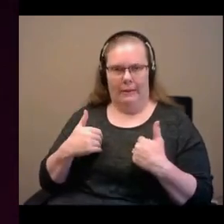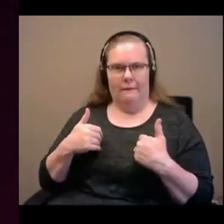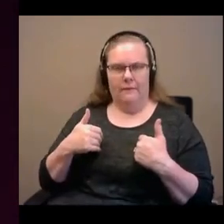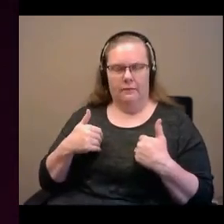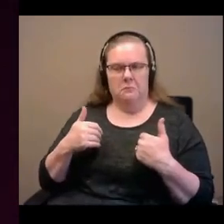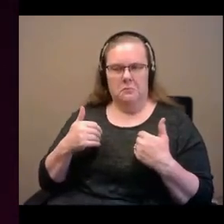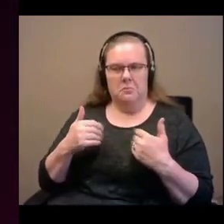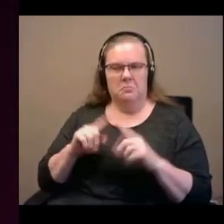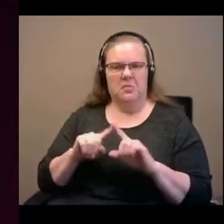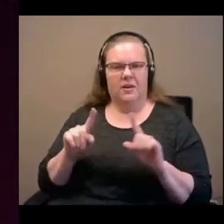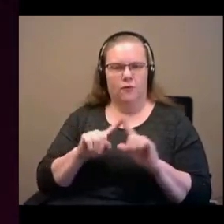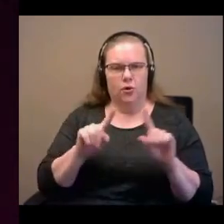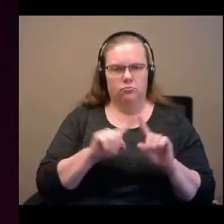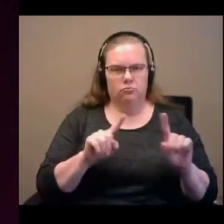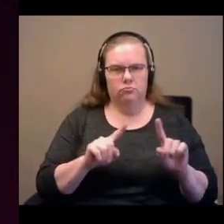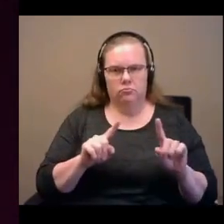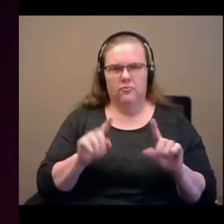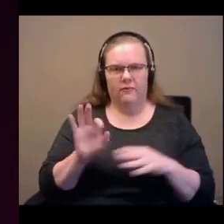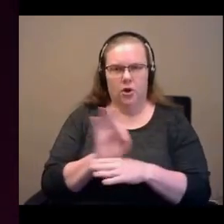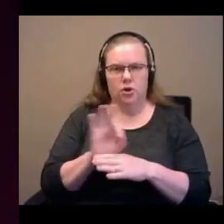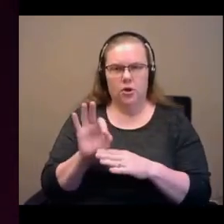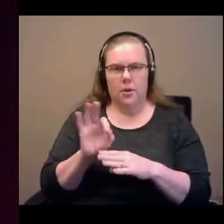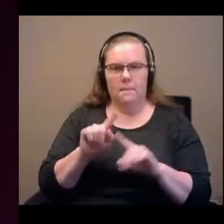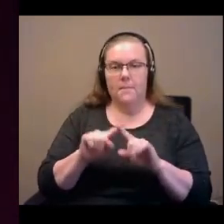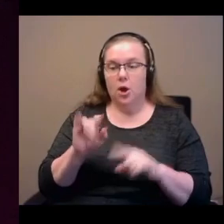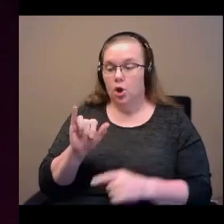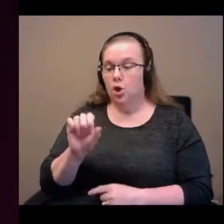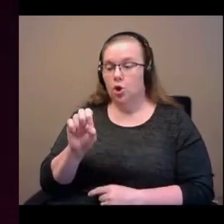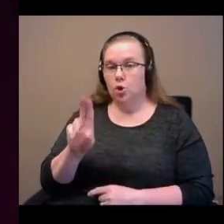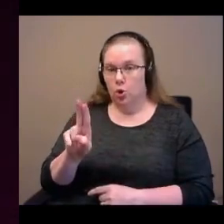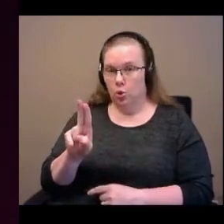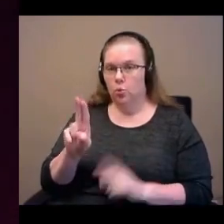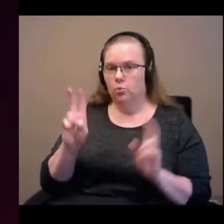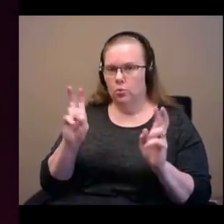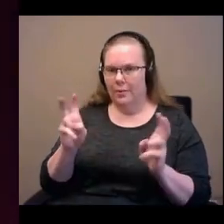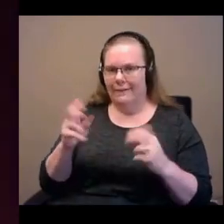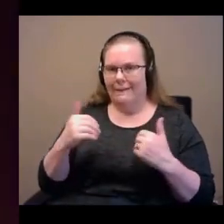but you also suggest fault or blame. If you go to a website and the website says, “Hey,